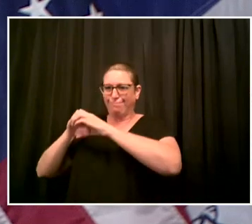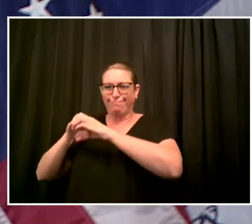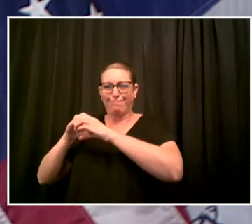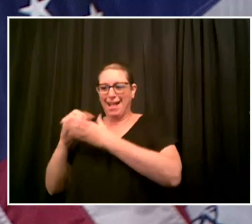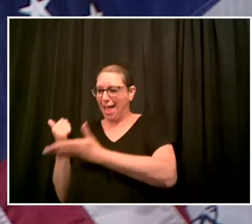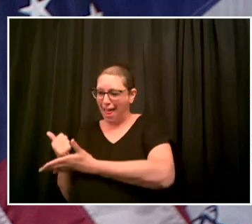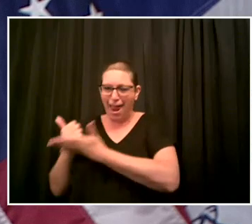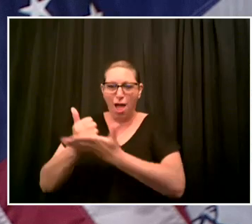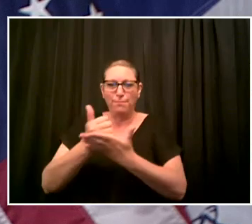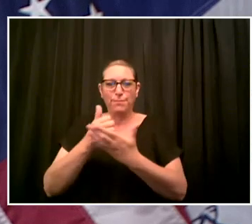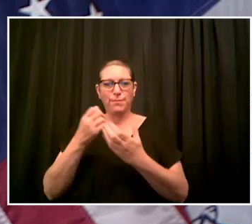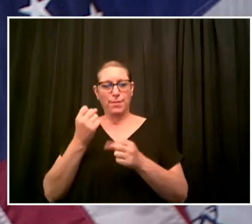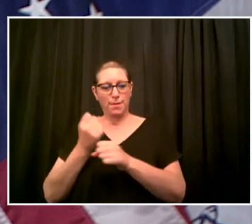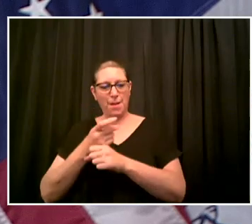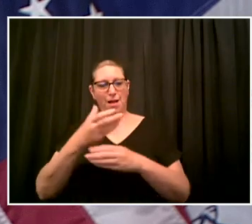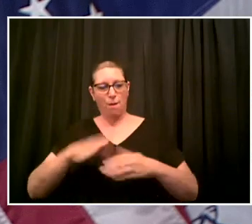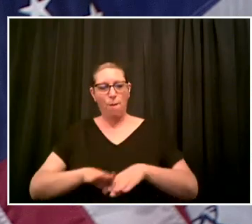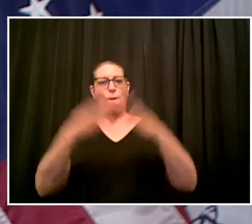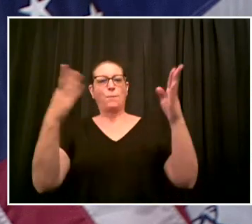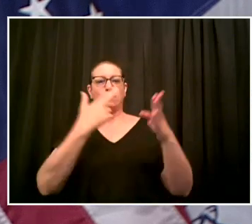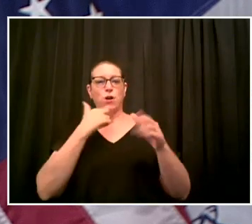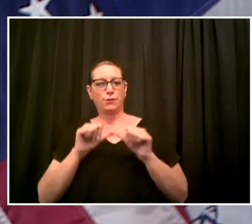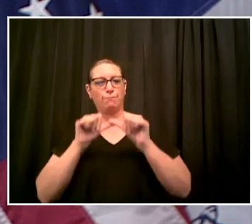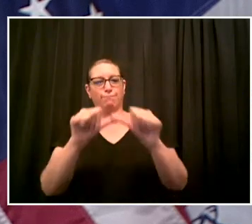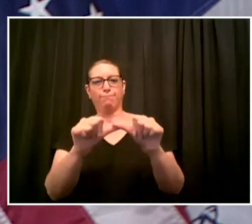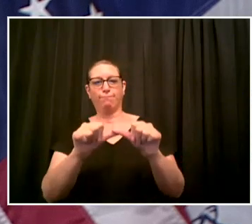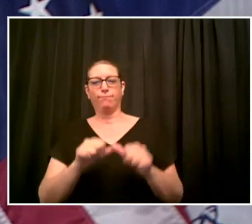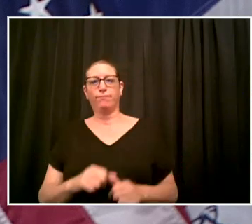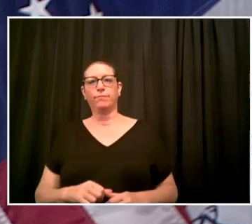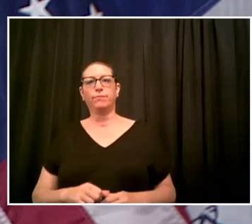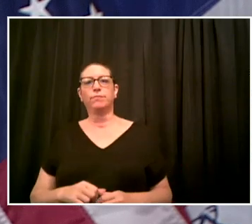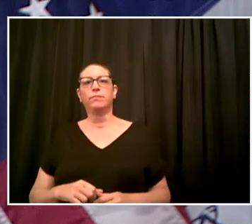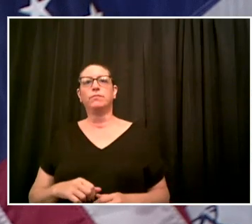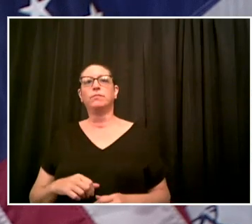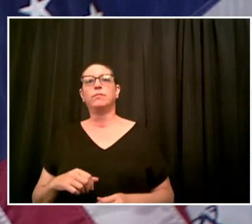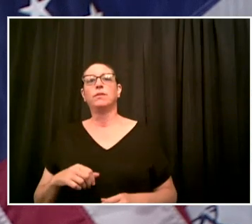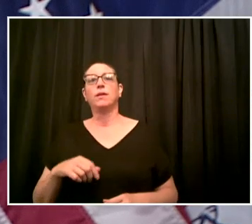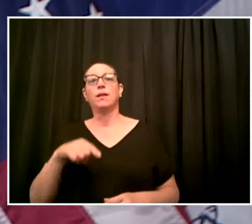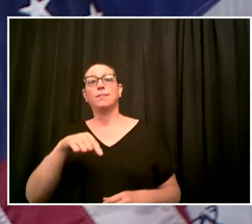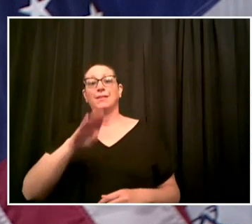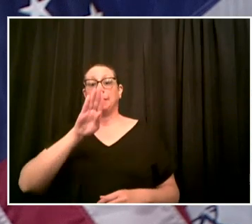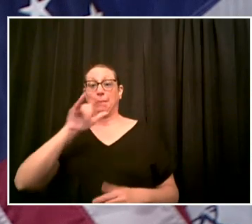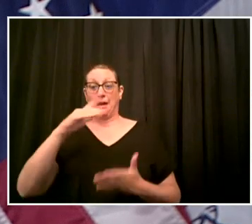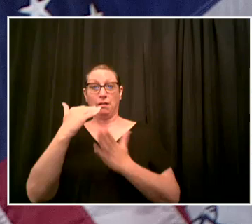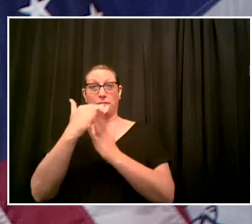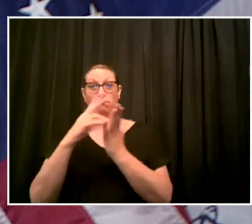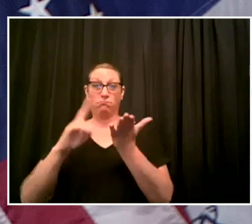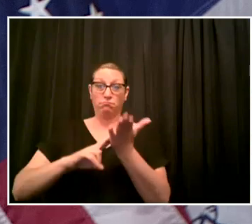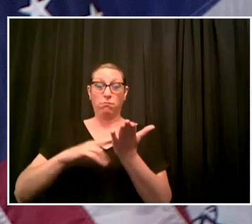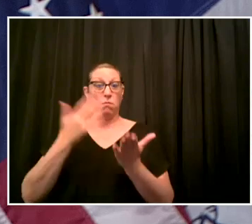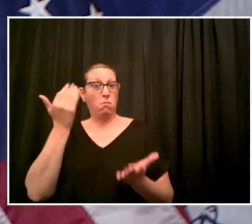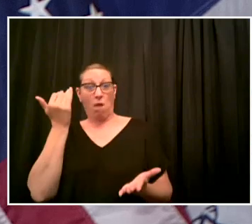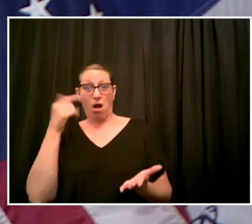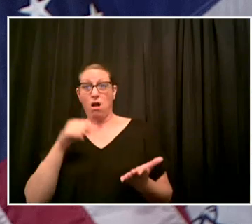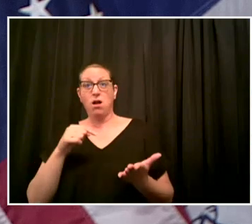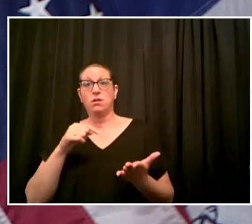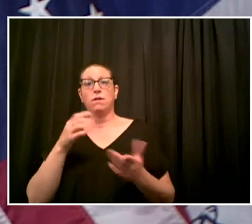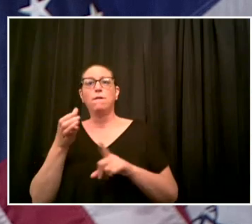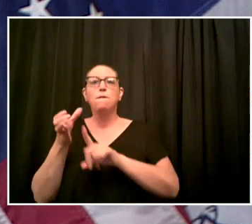THIS TERRIBLE CRIISS, IT INCENTÑ